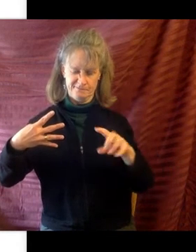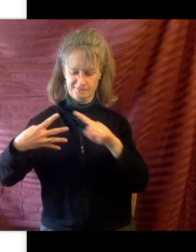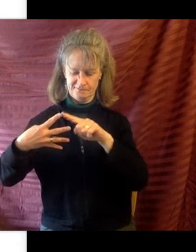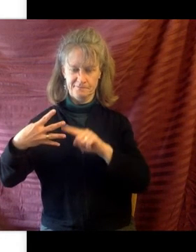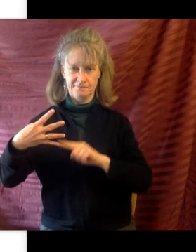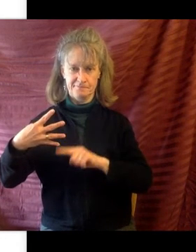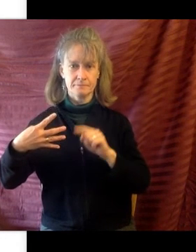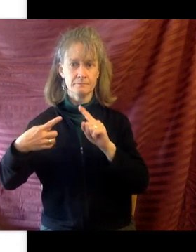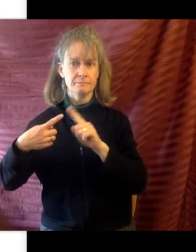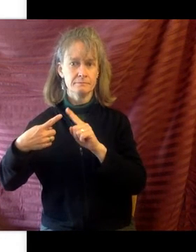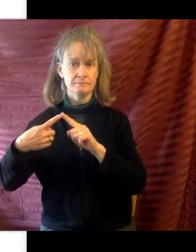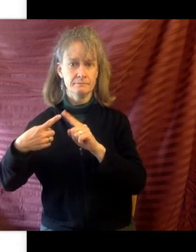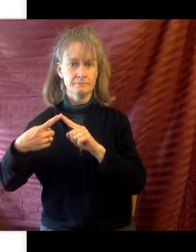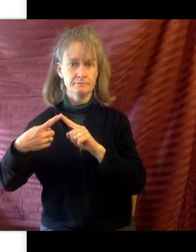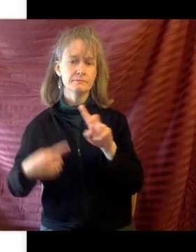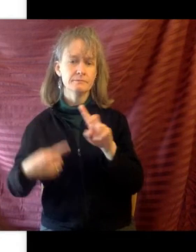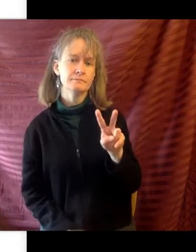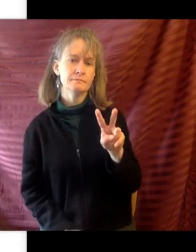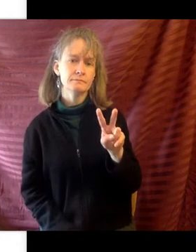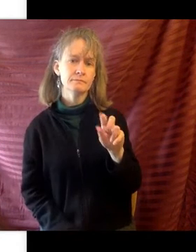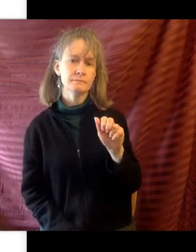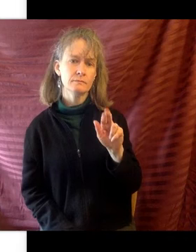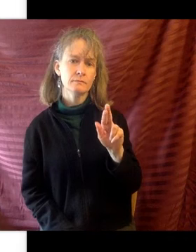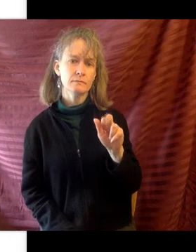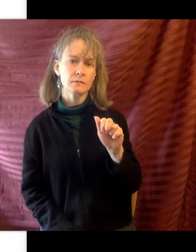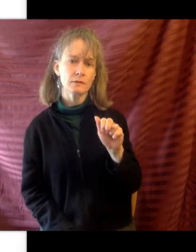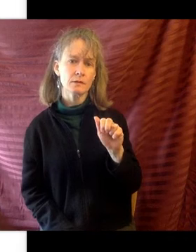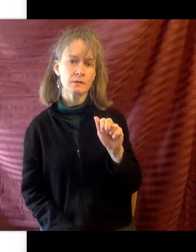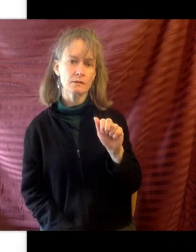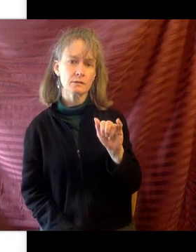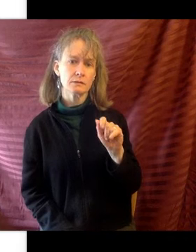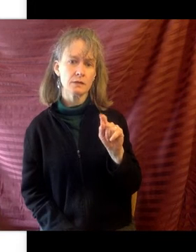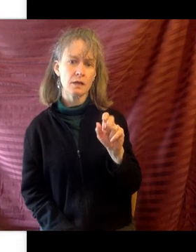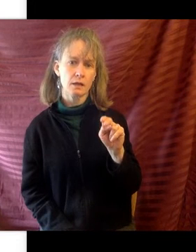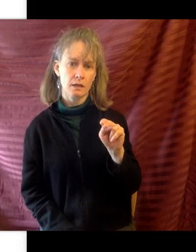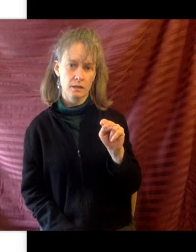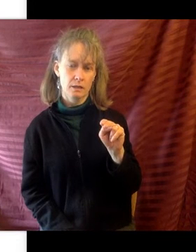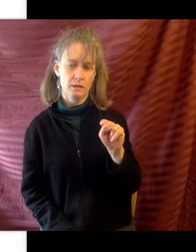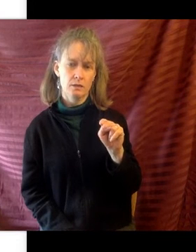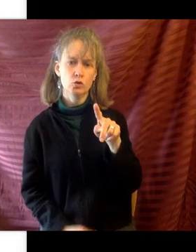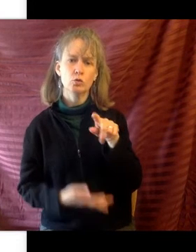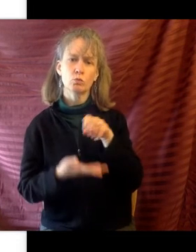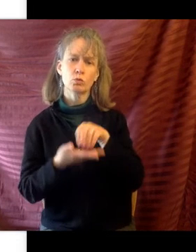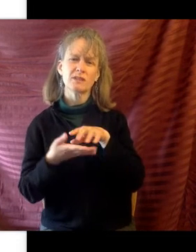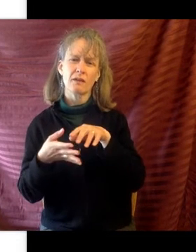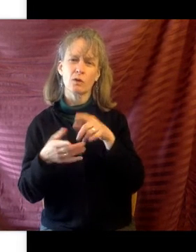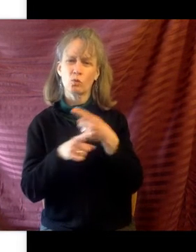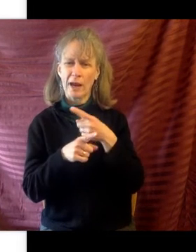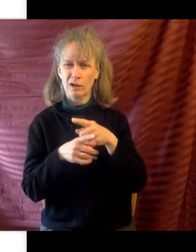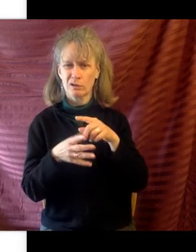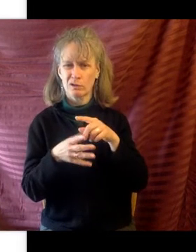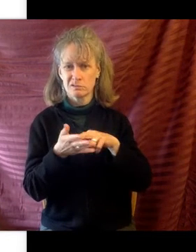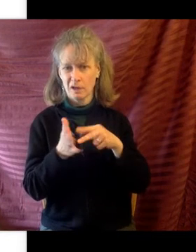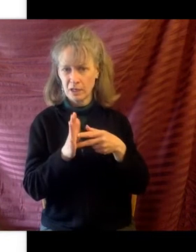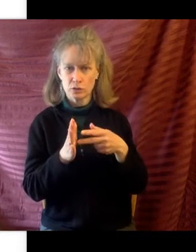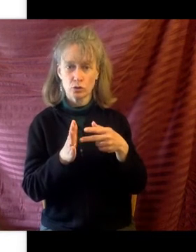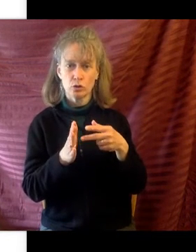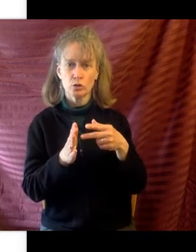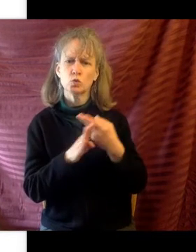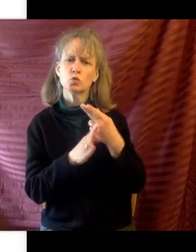Number 1. Variation - You write the definition, the common meaning. You can just look up in Google